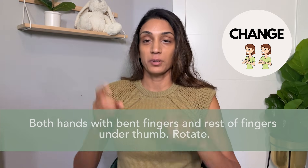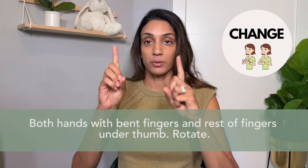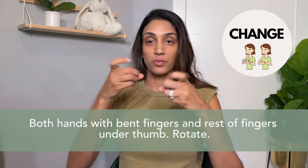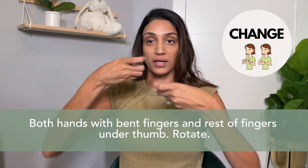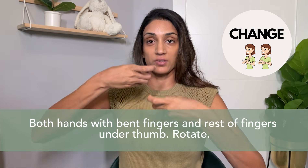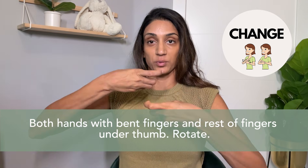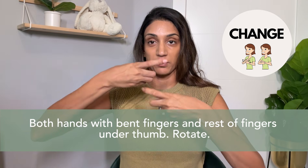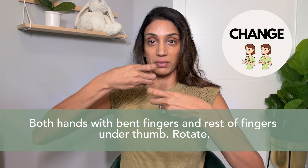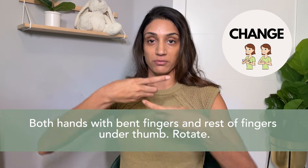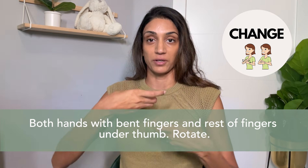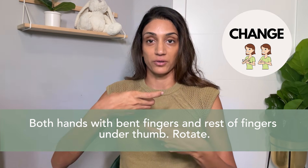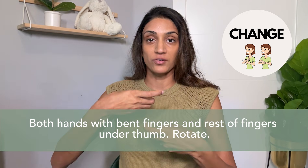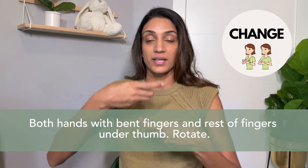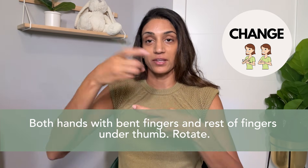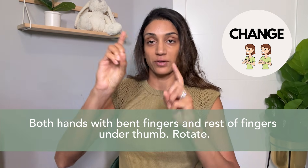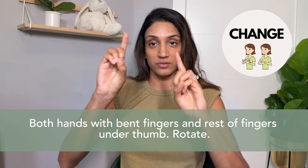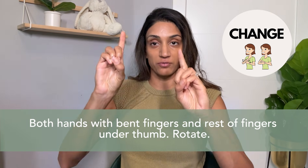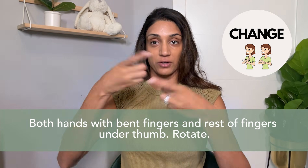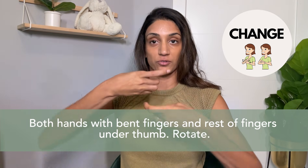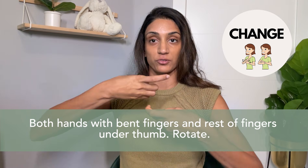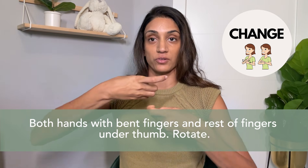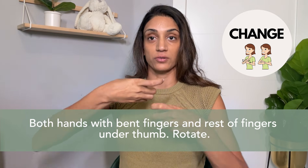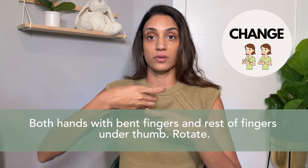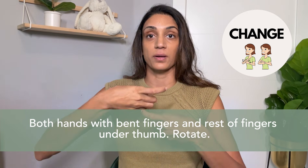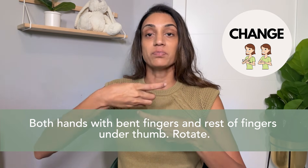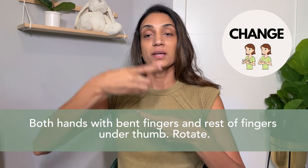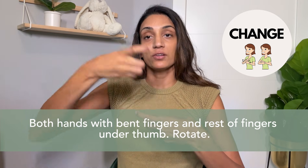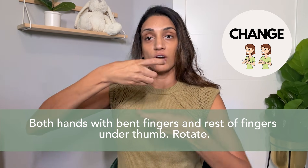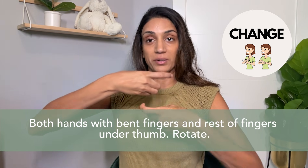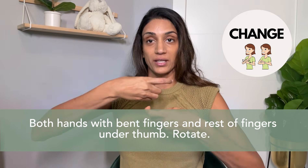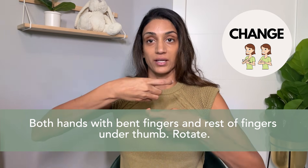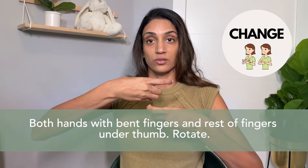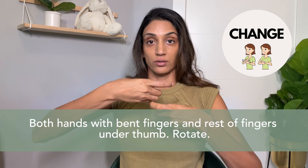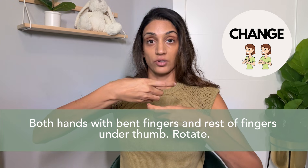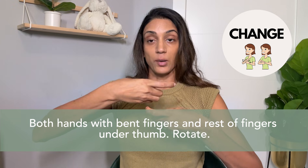Both hands with bent fingers and the rest of the fingers are just under the thumb. Dominant hand on top.